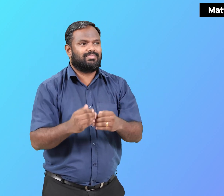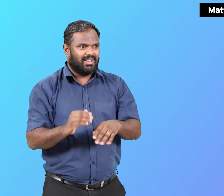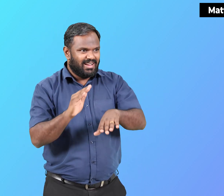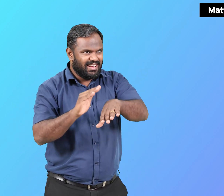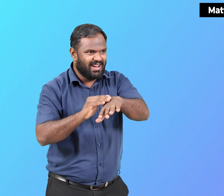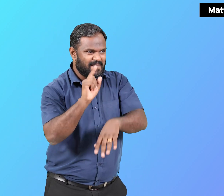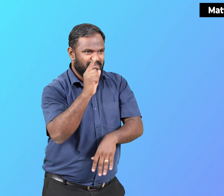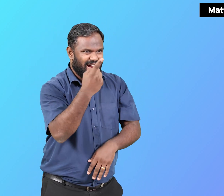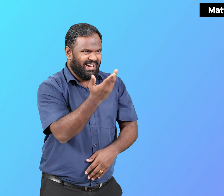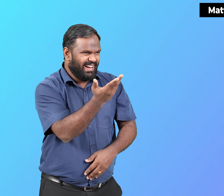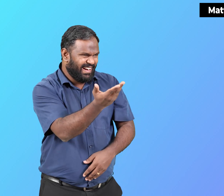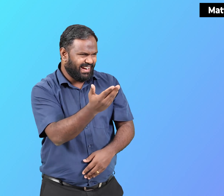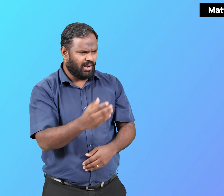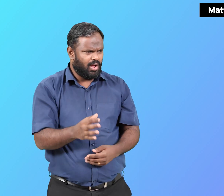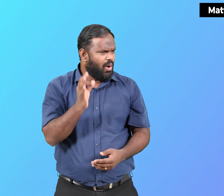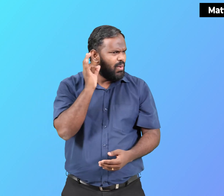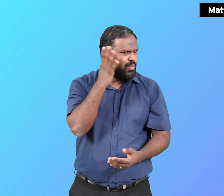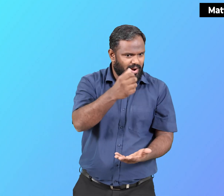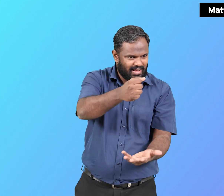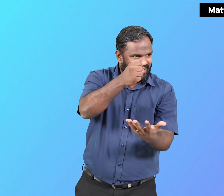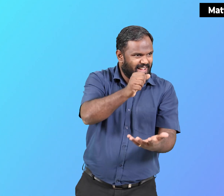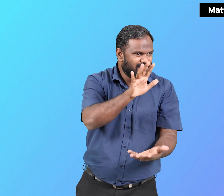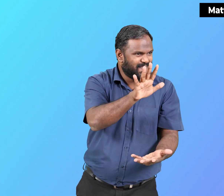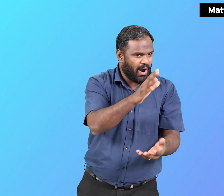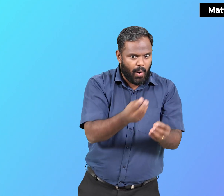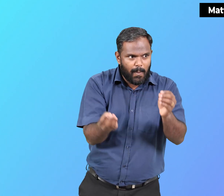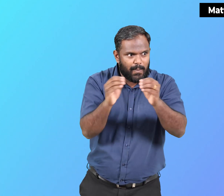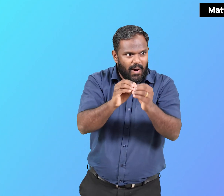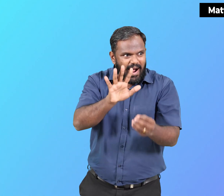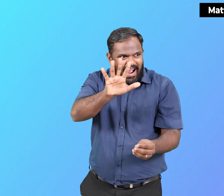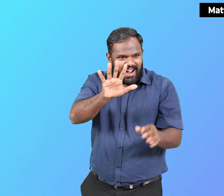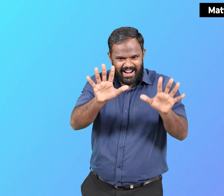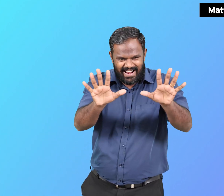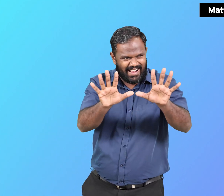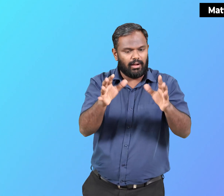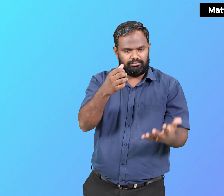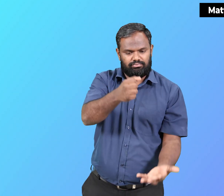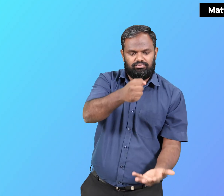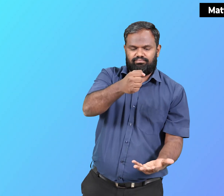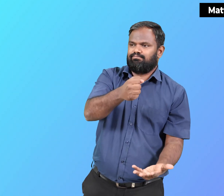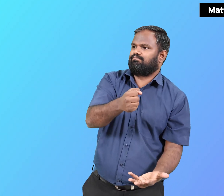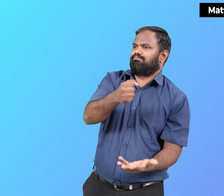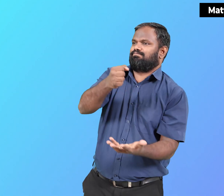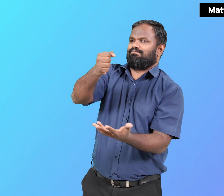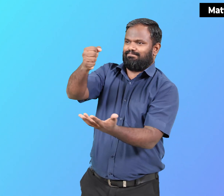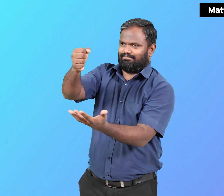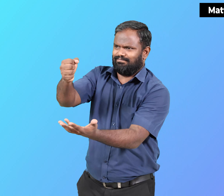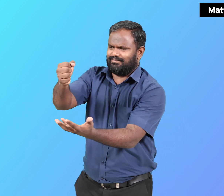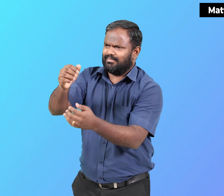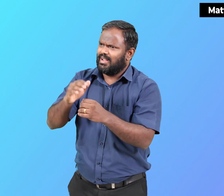The servant who was given five bags brought that amount and five more bags of money to the master.